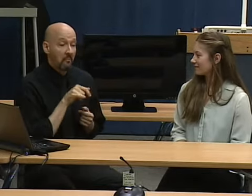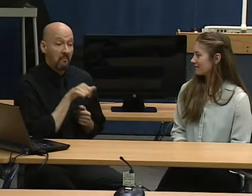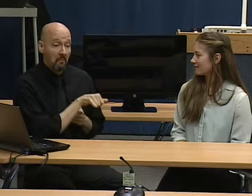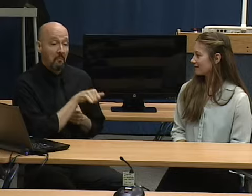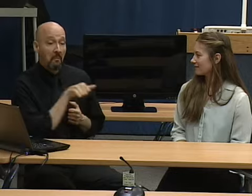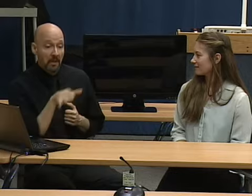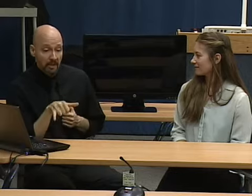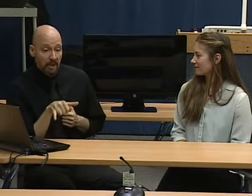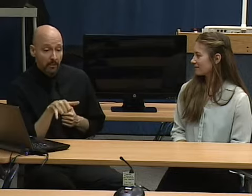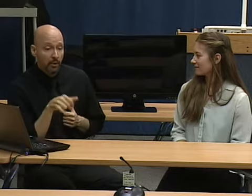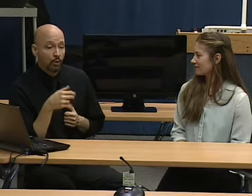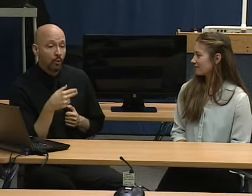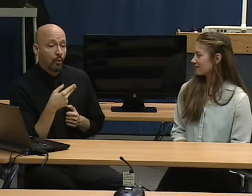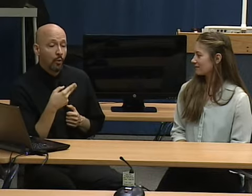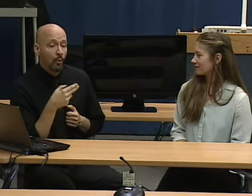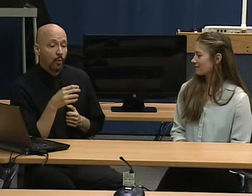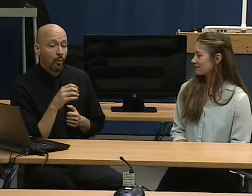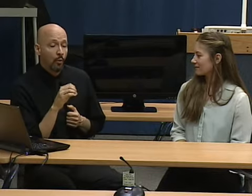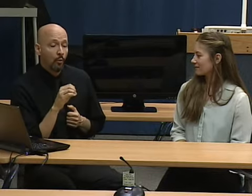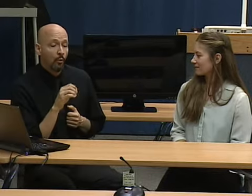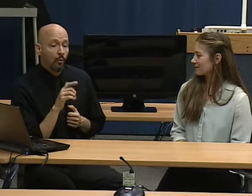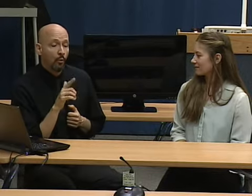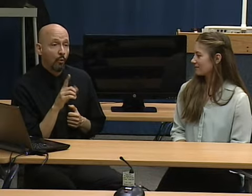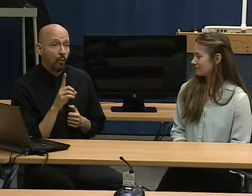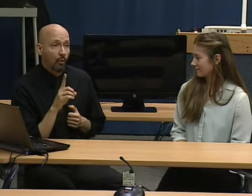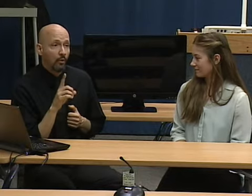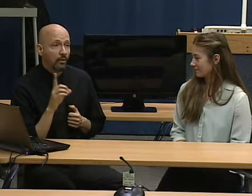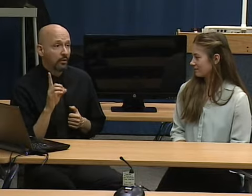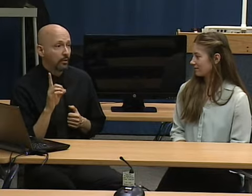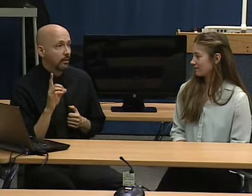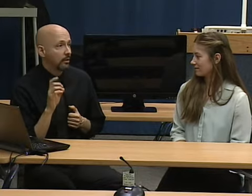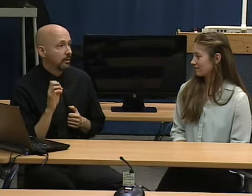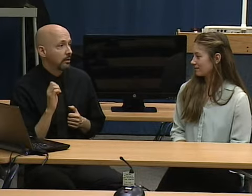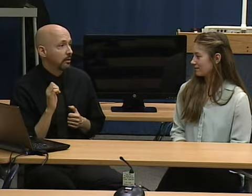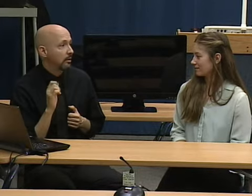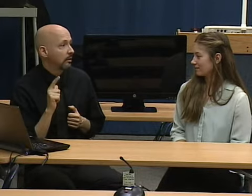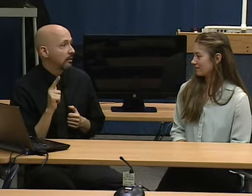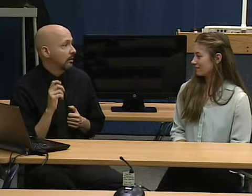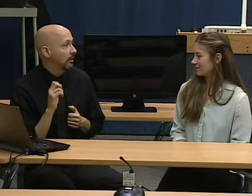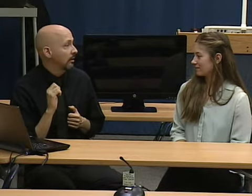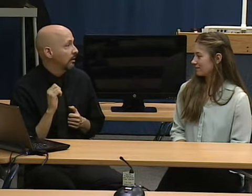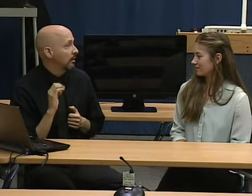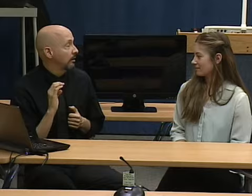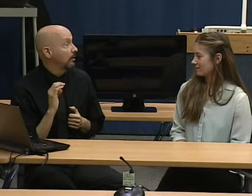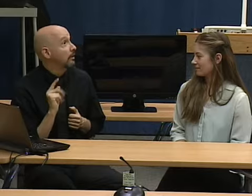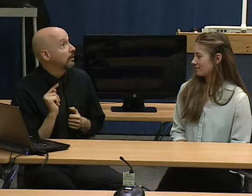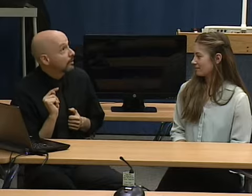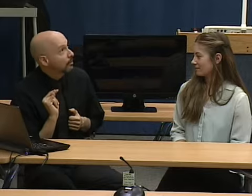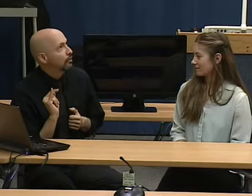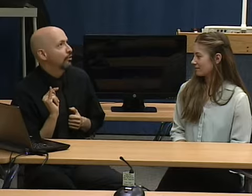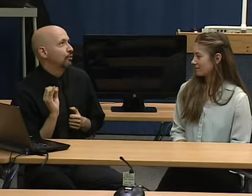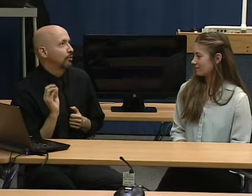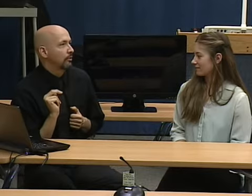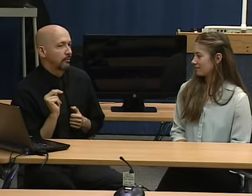is that the same as H-O-L-D D-E-L-E-T-I-O-N?